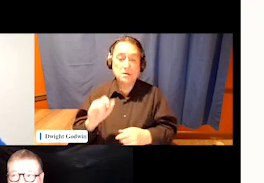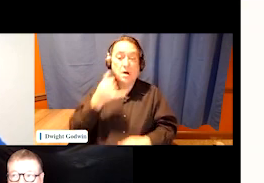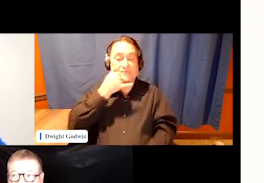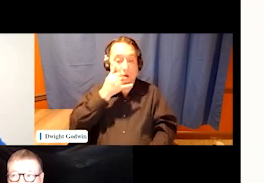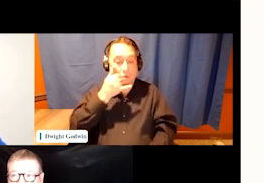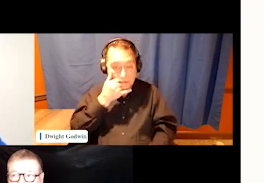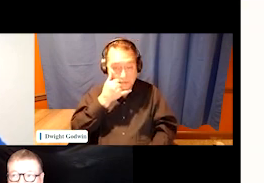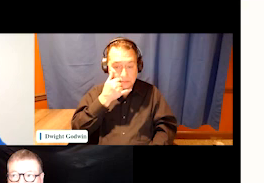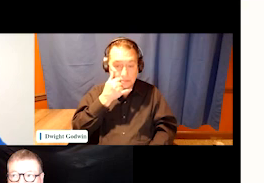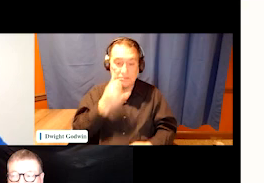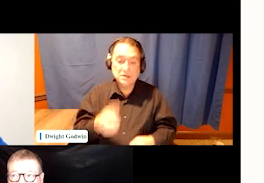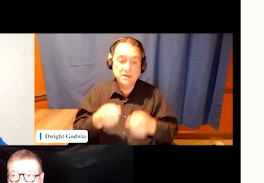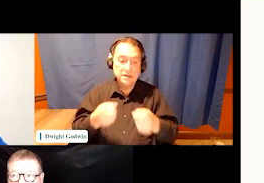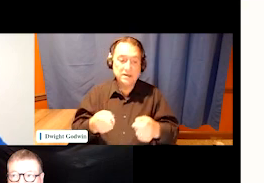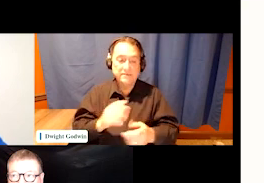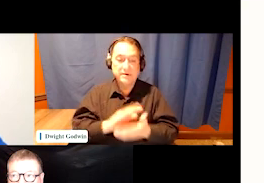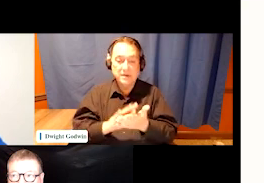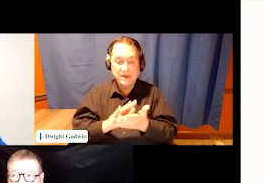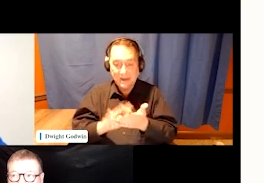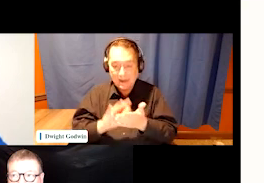provide him hygiene kits, and some food assistance.